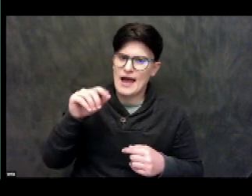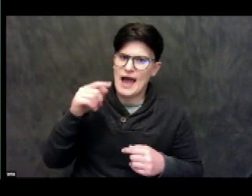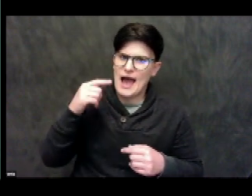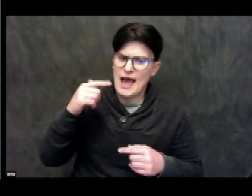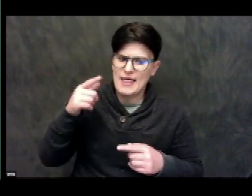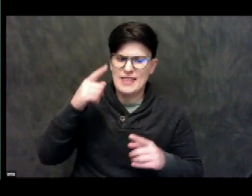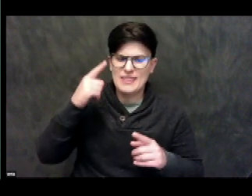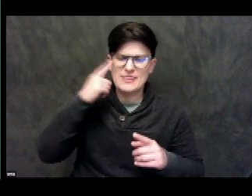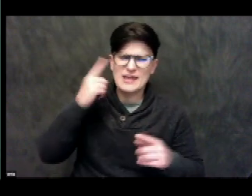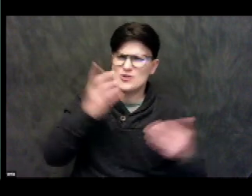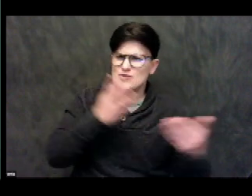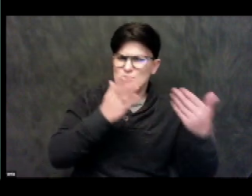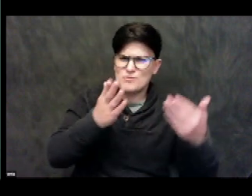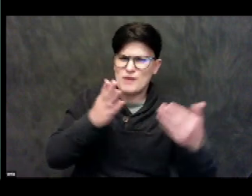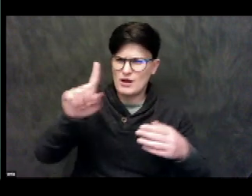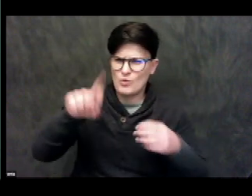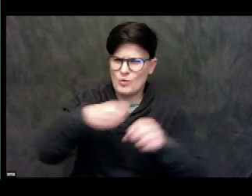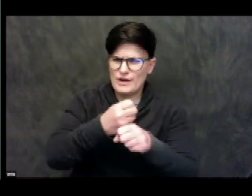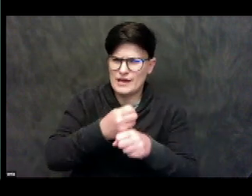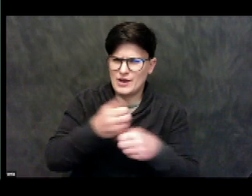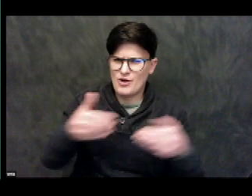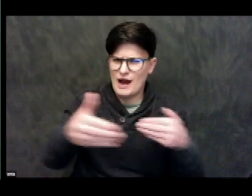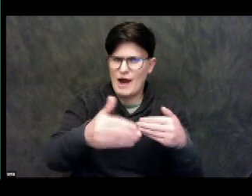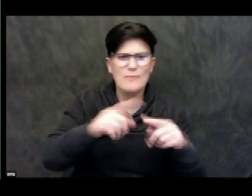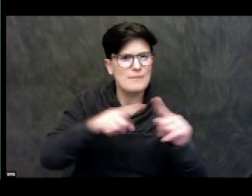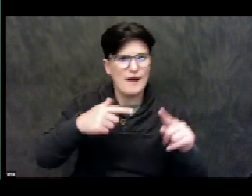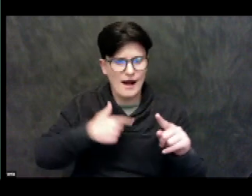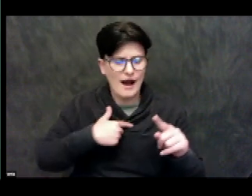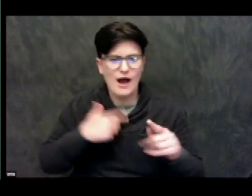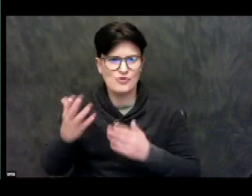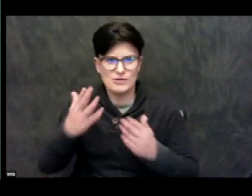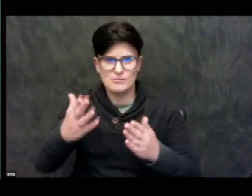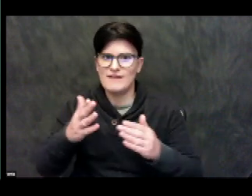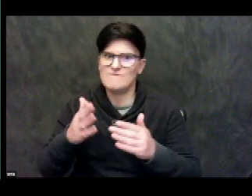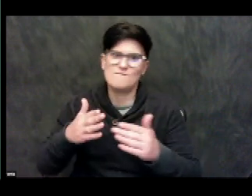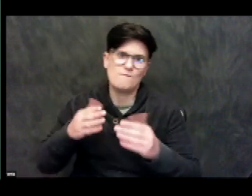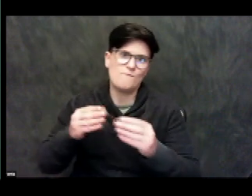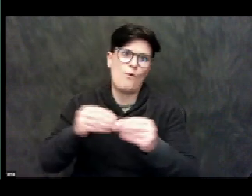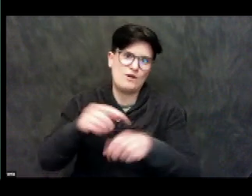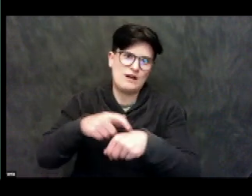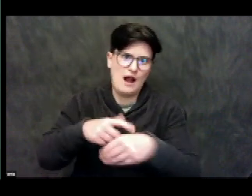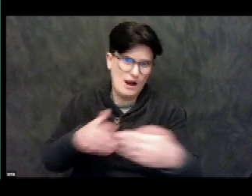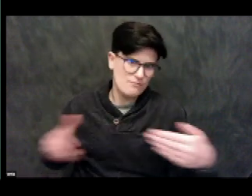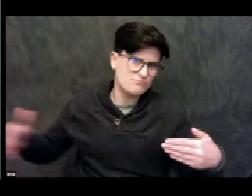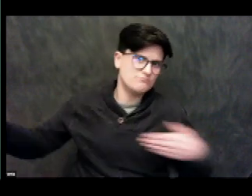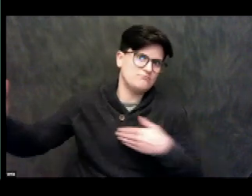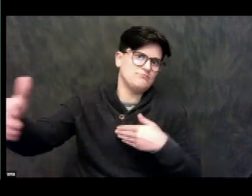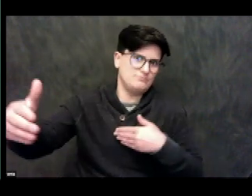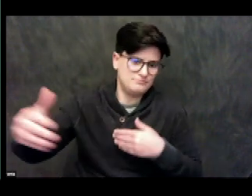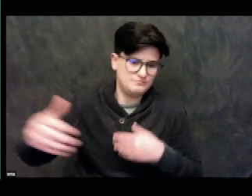when we're talking about genetic history and screening. I would encourage you to talk to